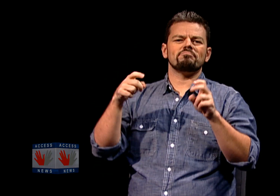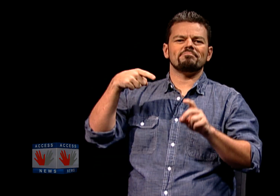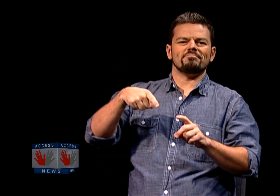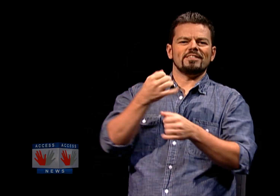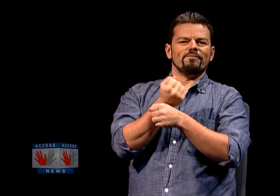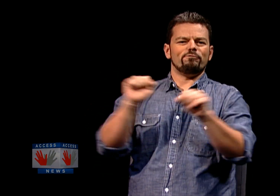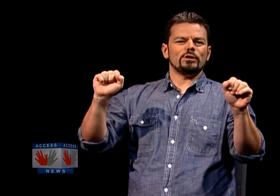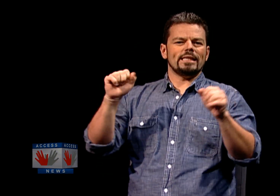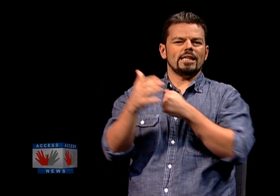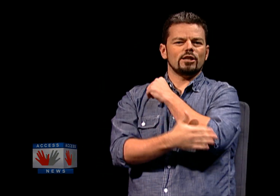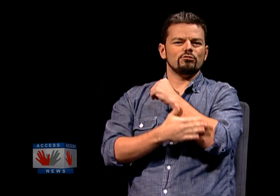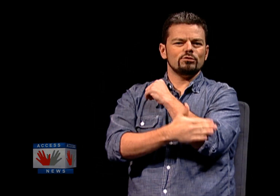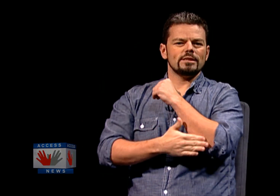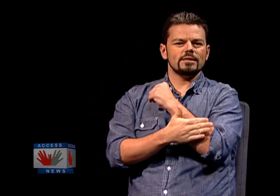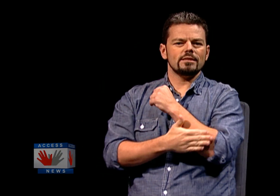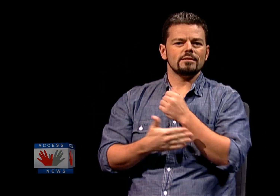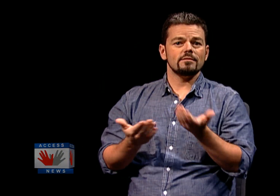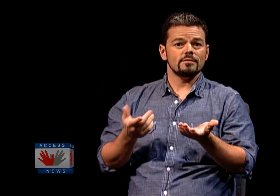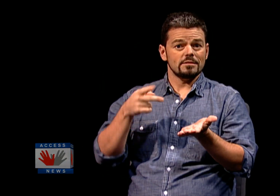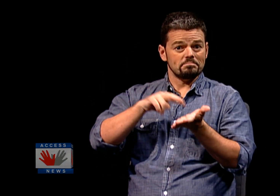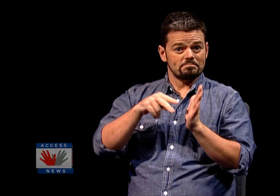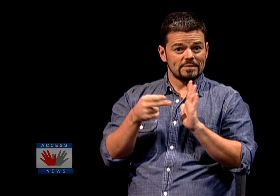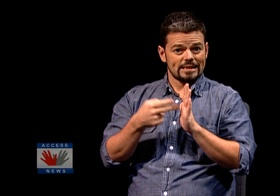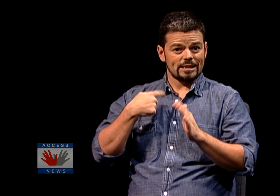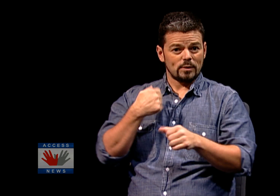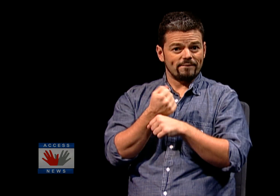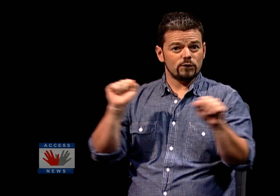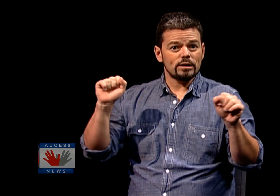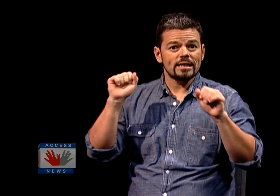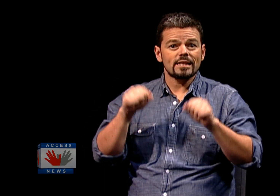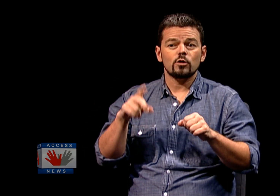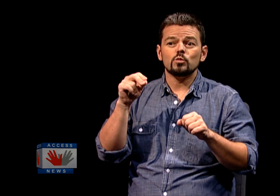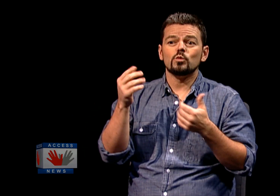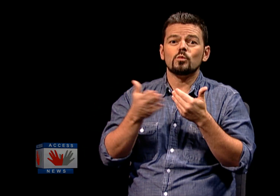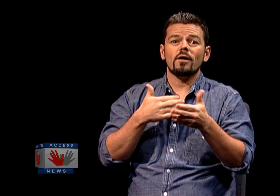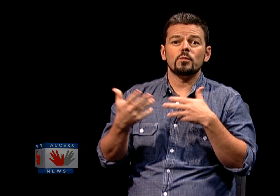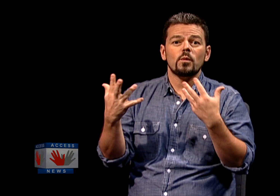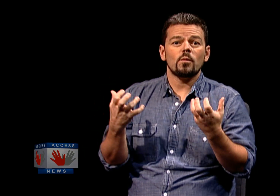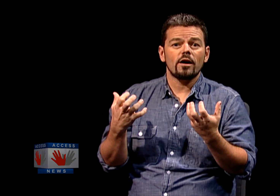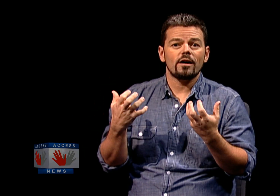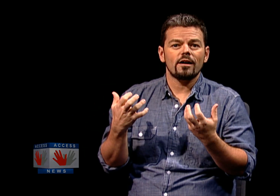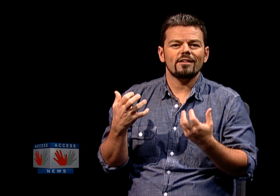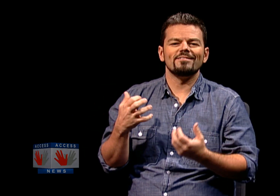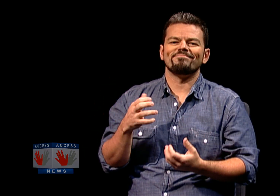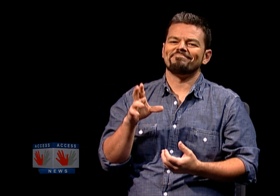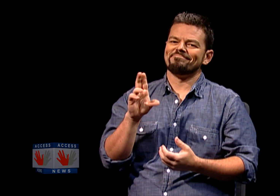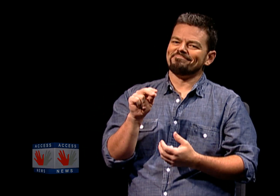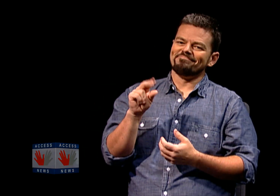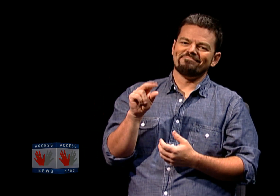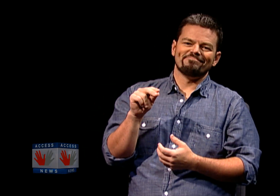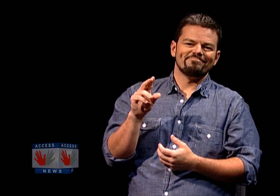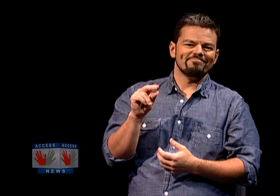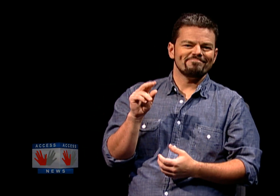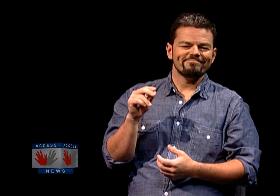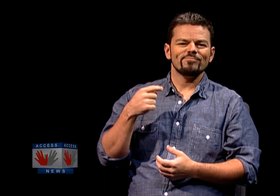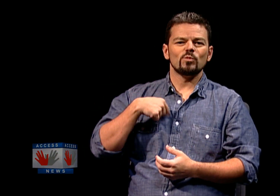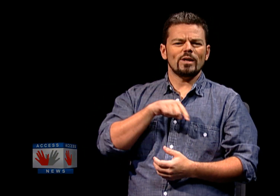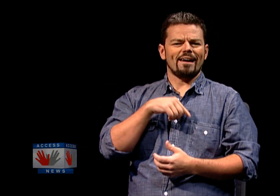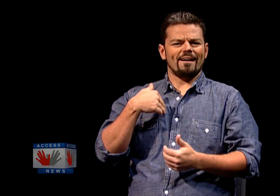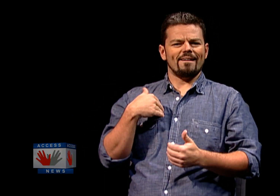WE KNOW THE EXPRESSION, "THIS IS A FREE COUNTRY" DOES THAT MEAN WE ARE FREE TO DO WHATEVER WE CHOOSE? NO, NOT AT ALL.